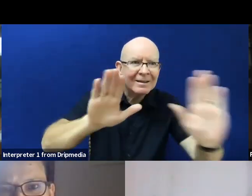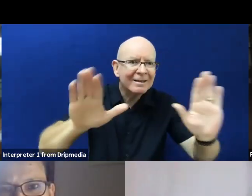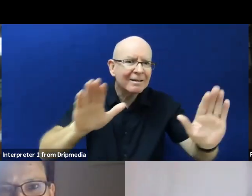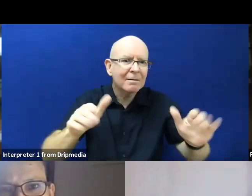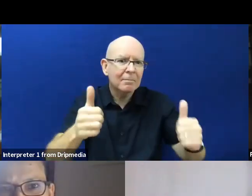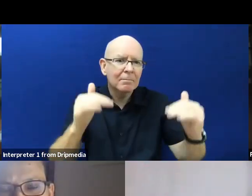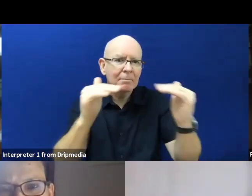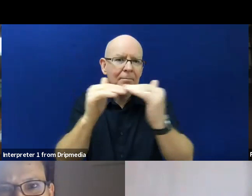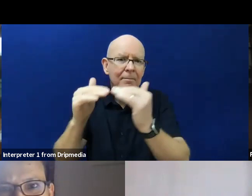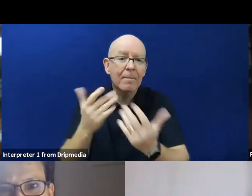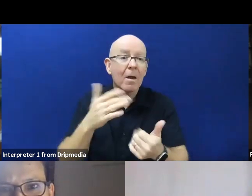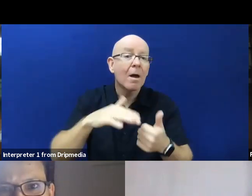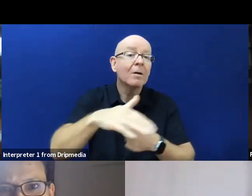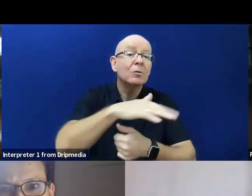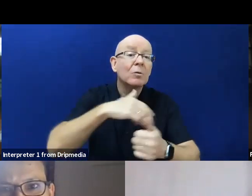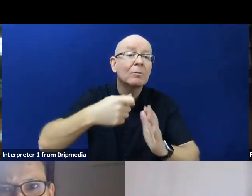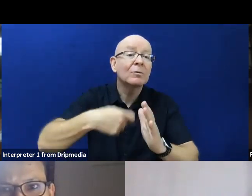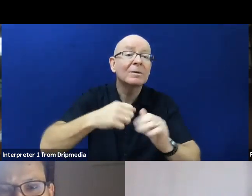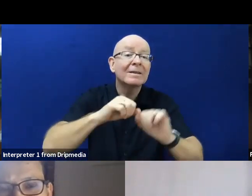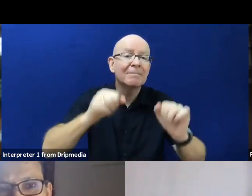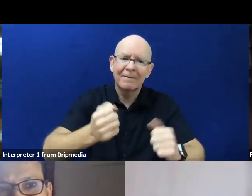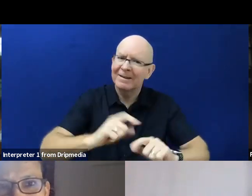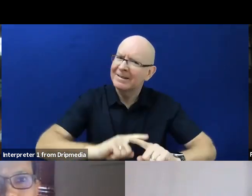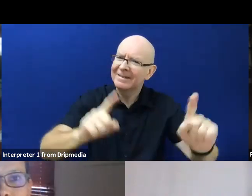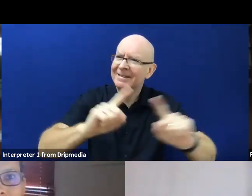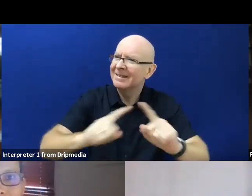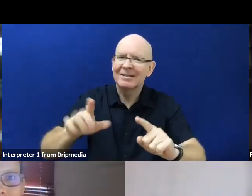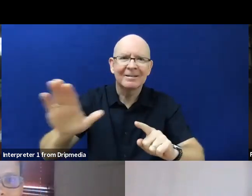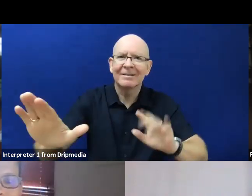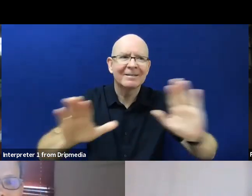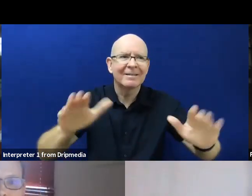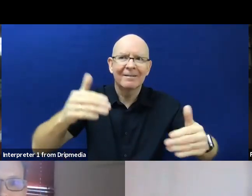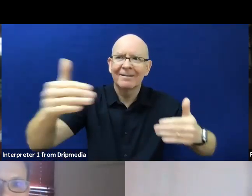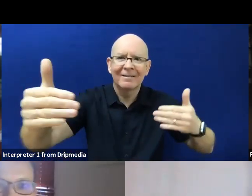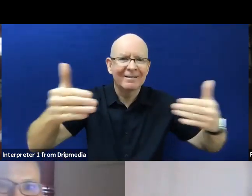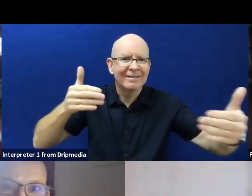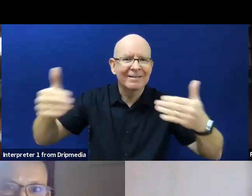screen shortly, it would be great if you can fill that in for us and we hope that you can